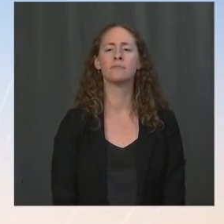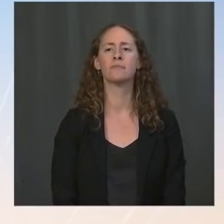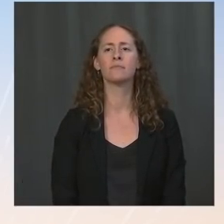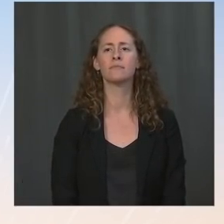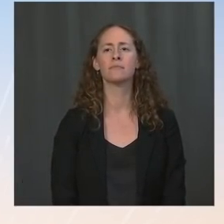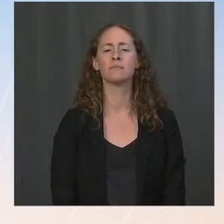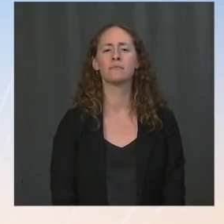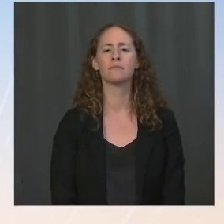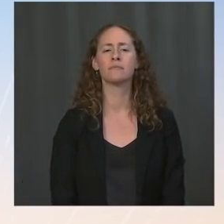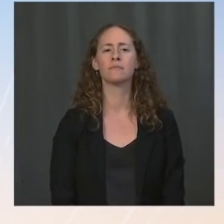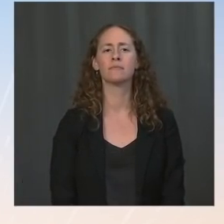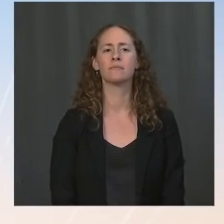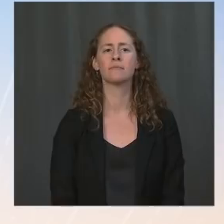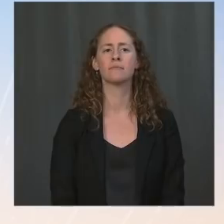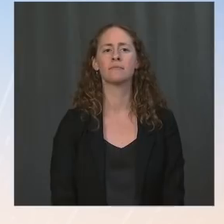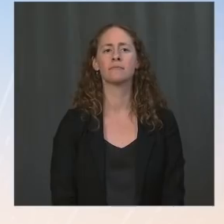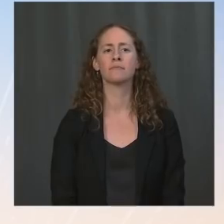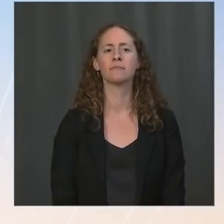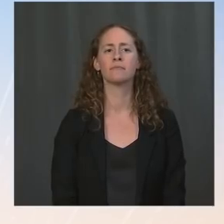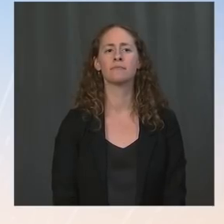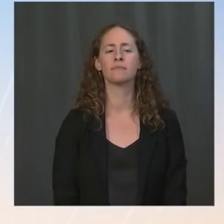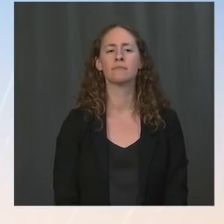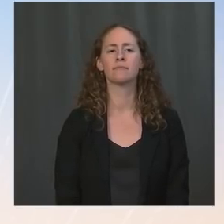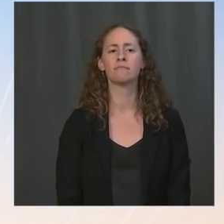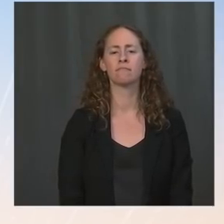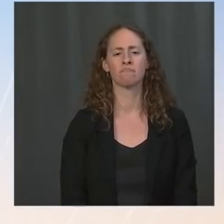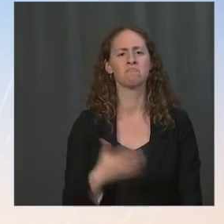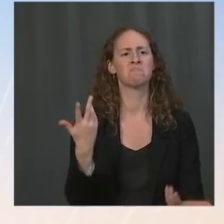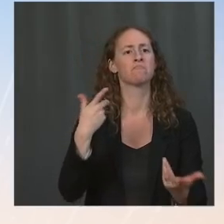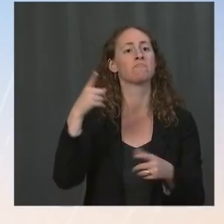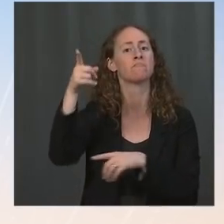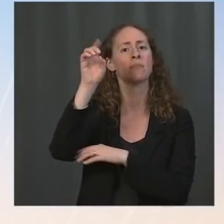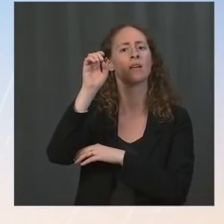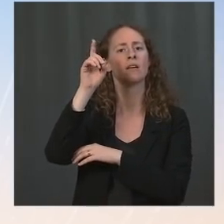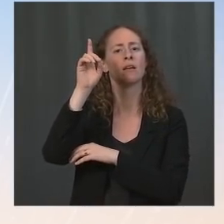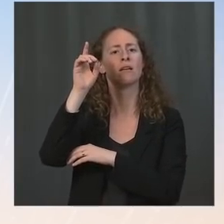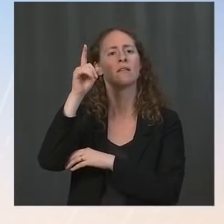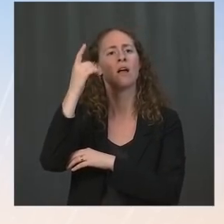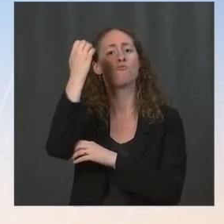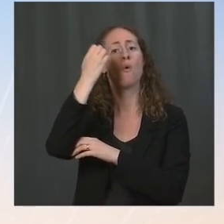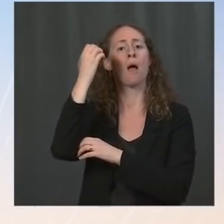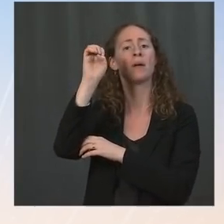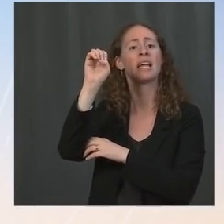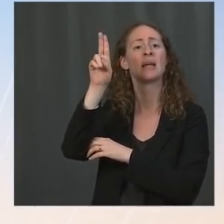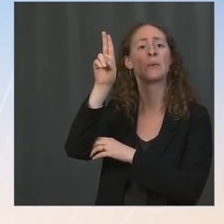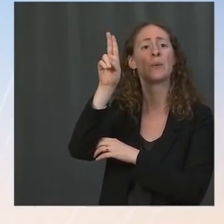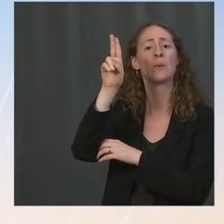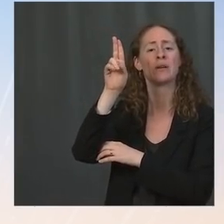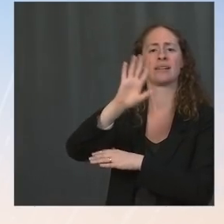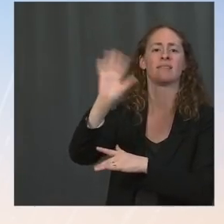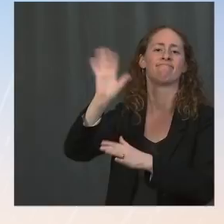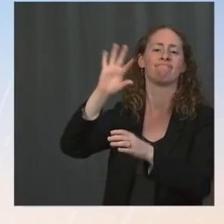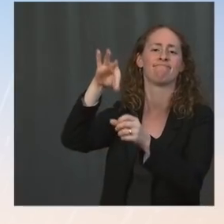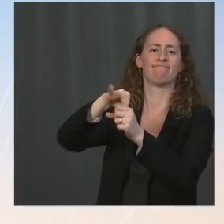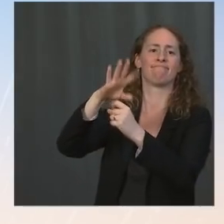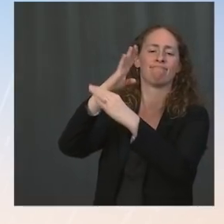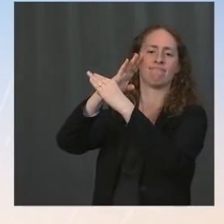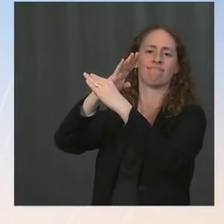to implement new travel restrictions. It's, obviously, up to the individual countries on whether they want to allow U.S. citizens